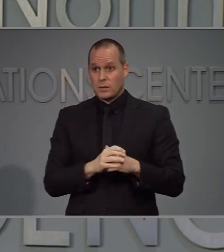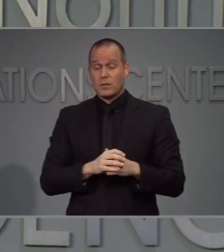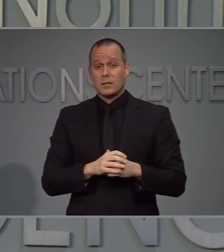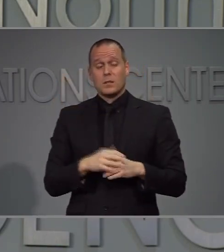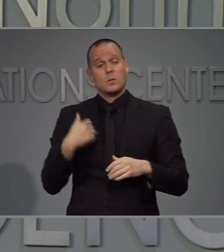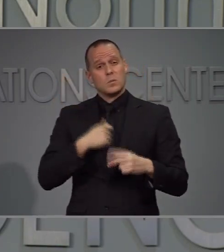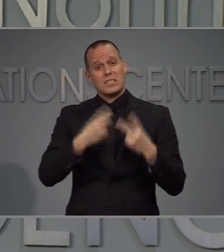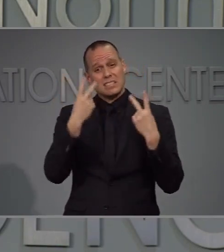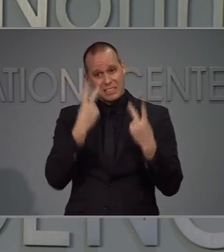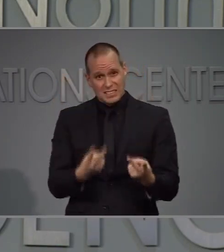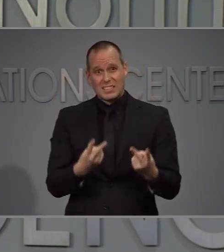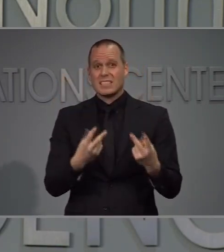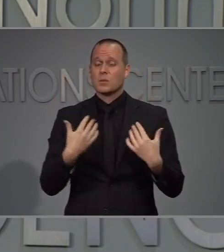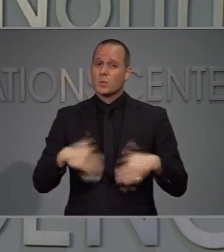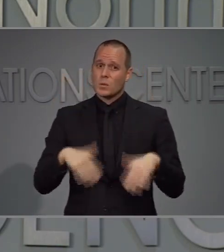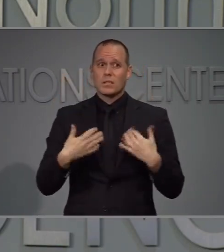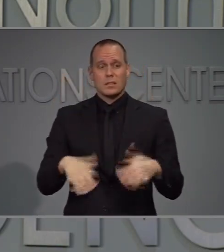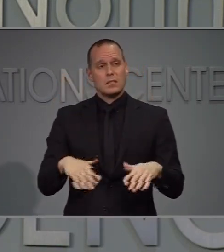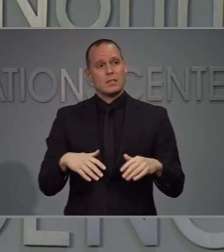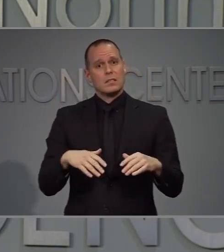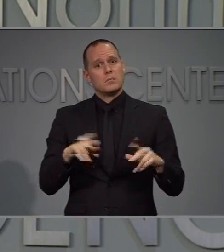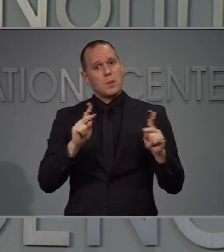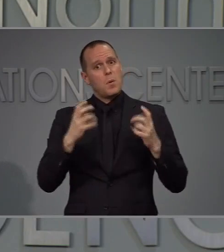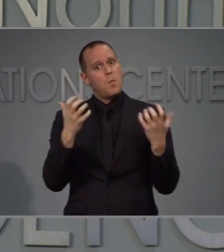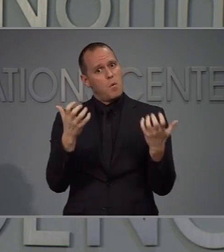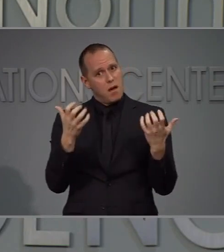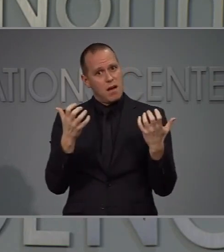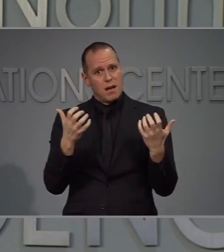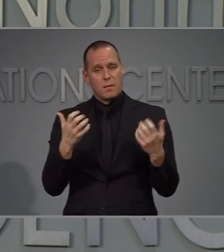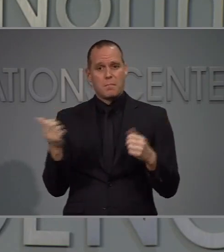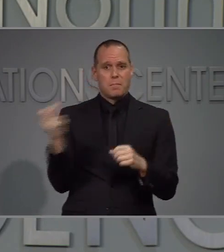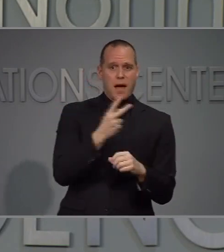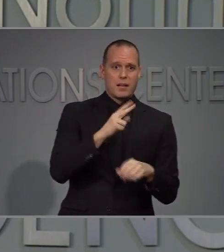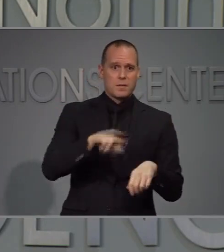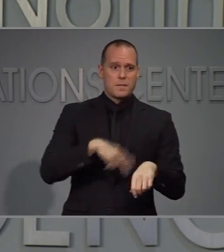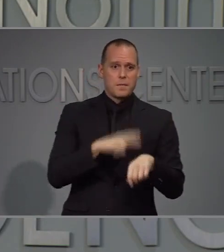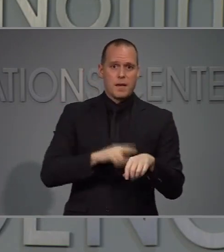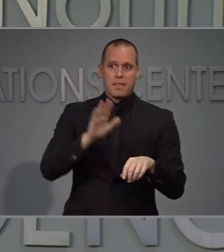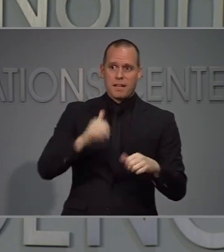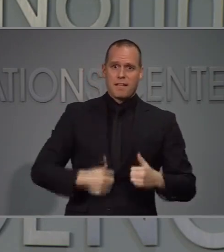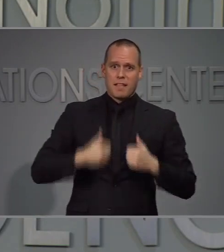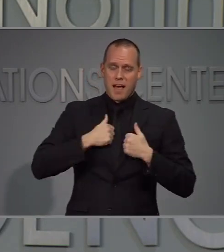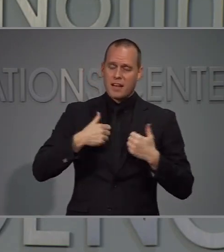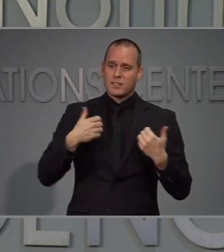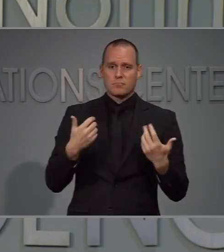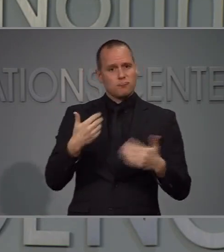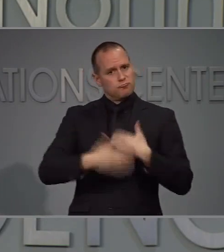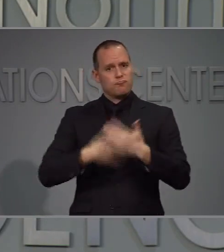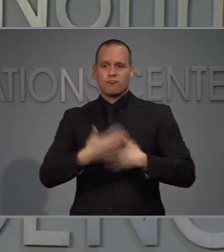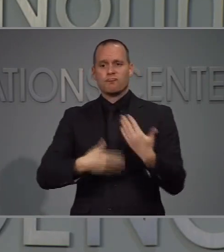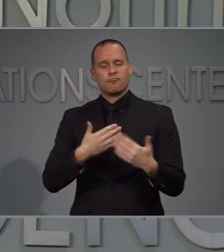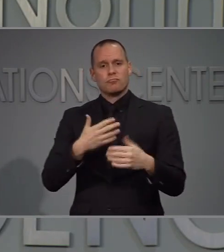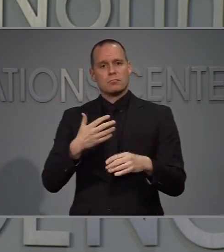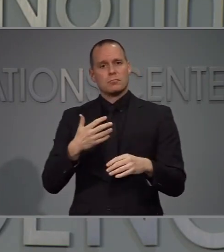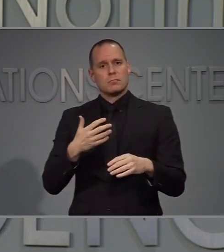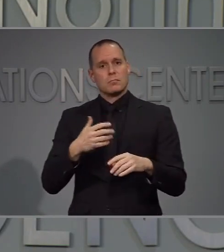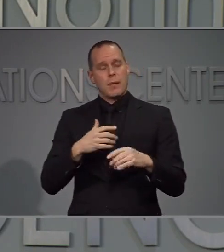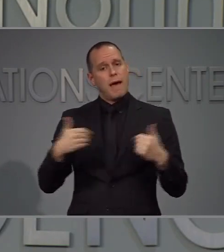THIS DECISION IS BASED ON DATA THAT WE CAN SEE IN OUR CRITICAL CATEGORIES. I KNOW